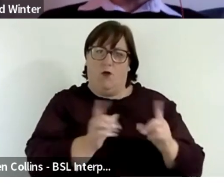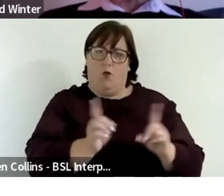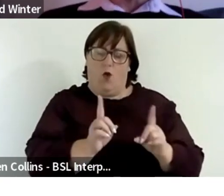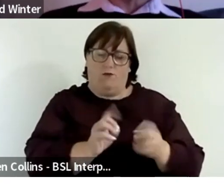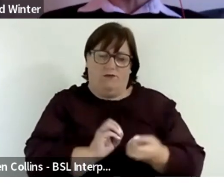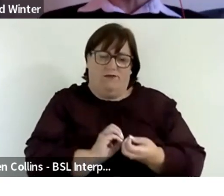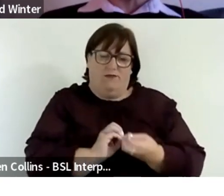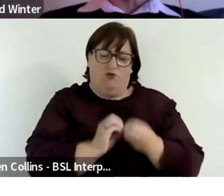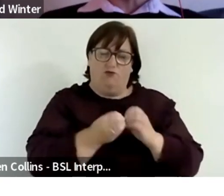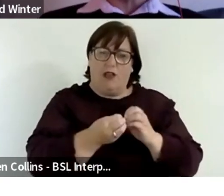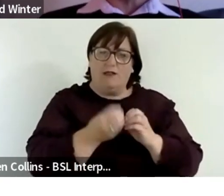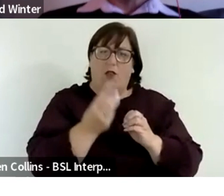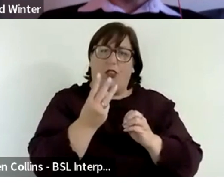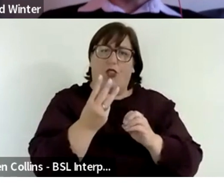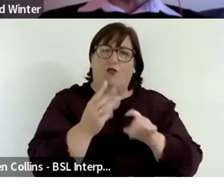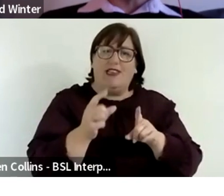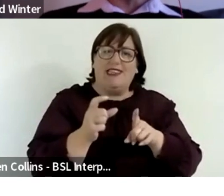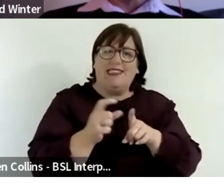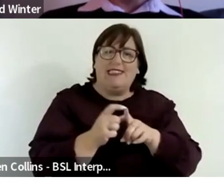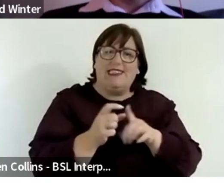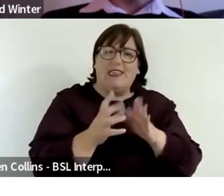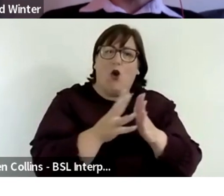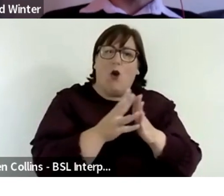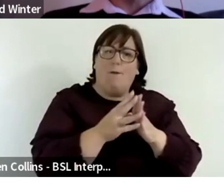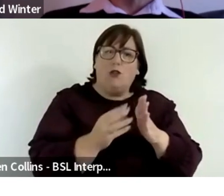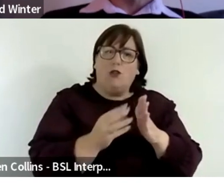it is maintained embedded in the 3-D model.